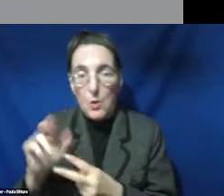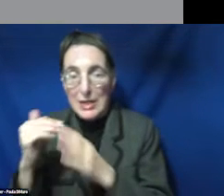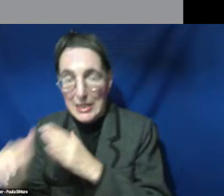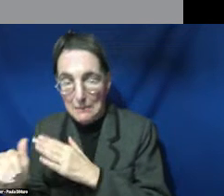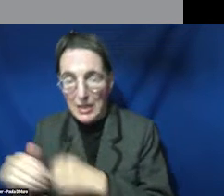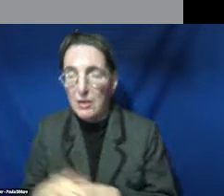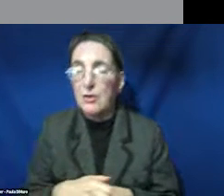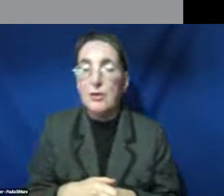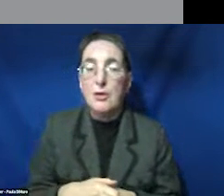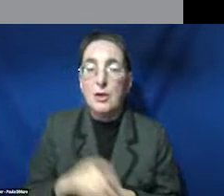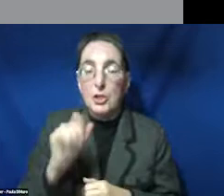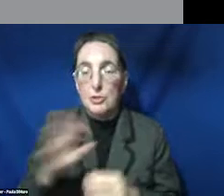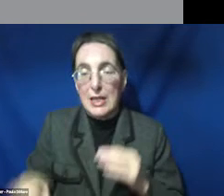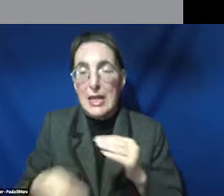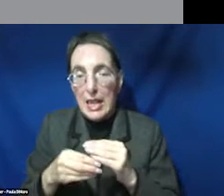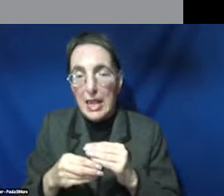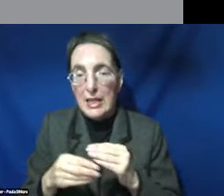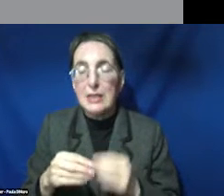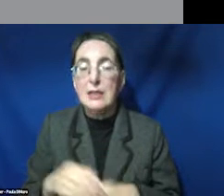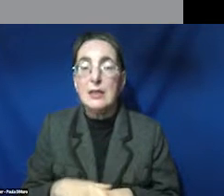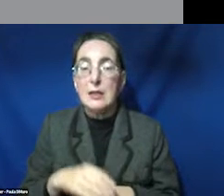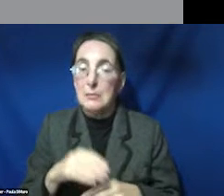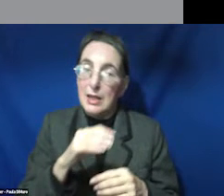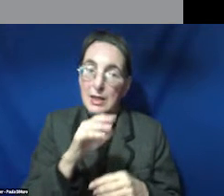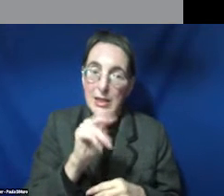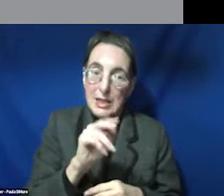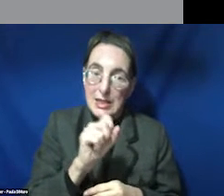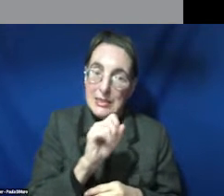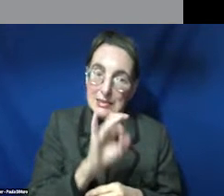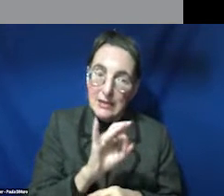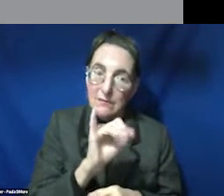You can add them by NSF ID or email, just like PIs, or you can enter by personal name.